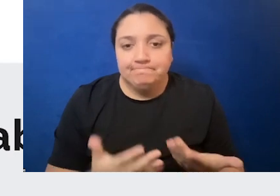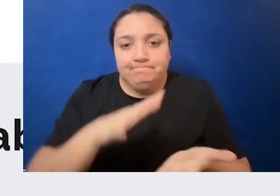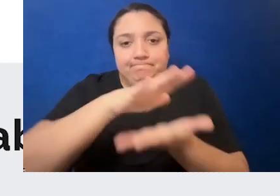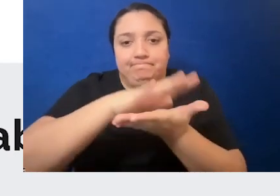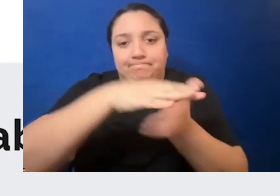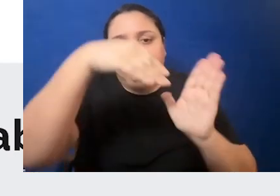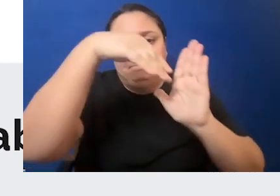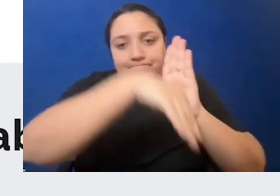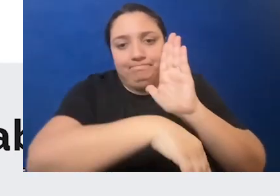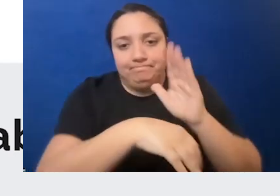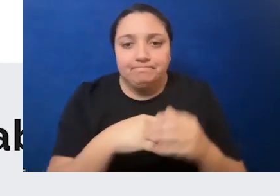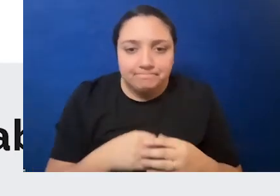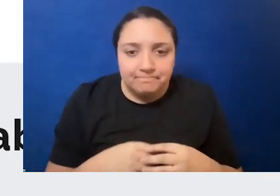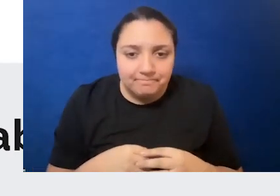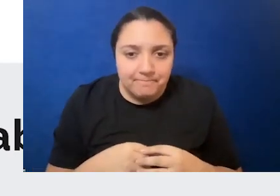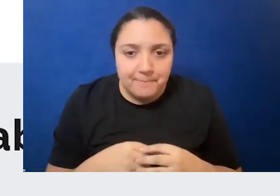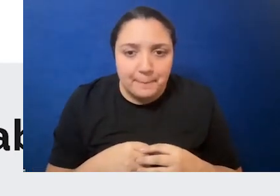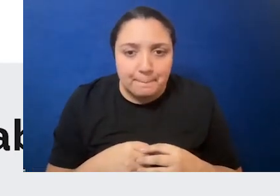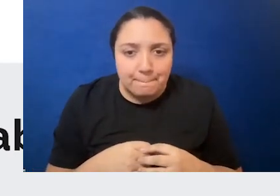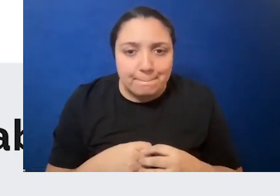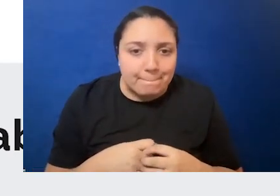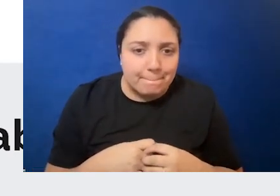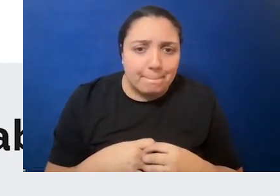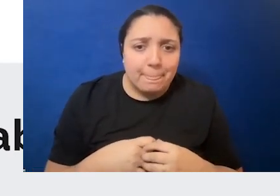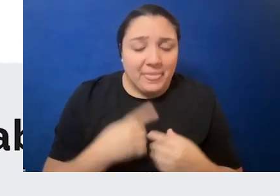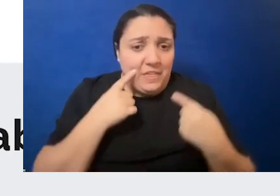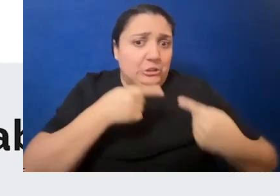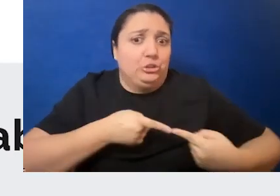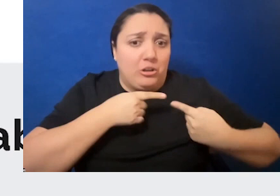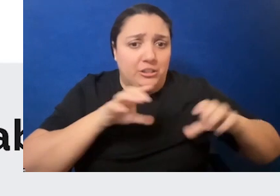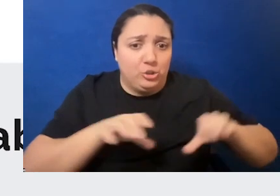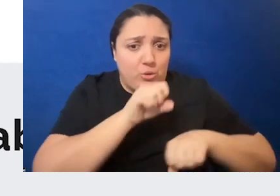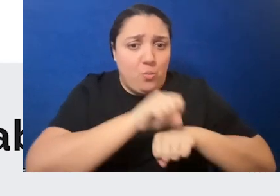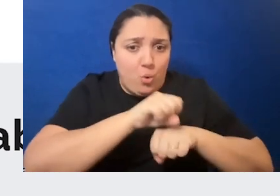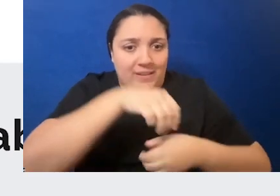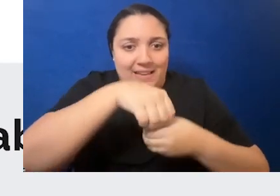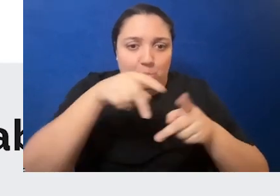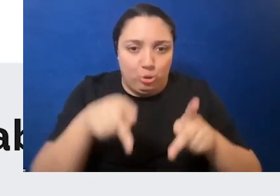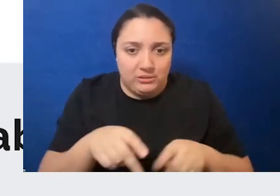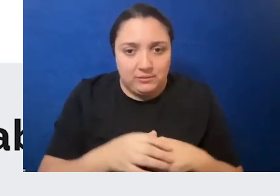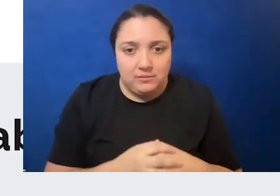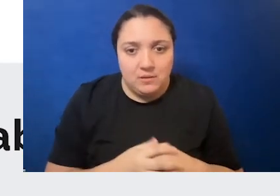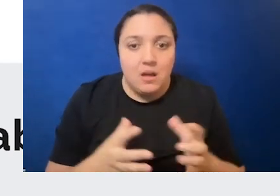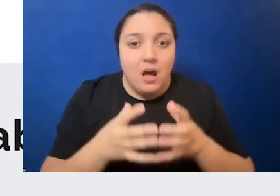POOR ACADEMIC PERFORMANCE. YOU KNOW, KIDS THAT ARE REALLY STRUGGLING WITH DOING THE WORK IN-PERSON.